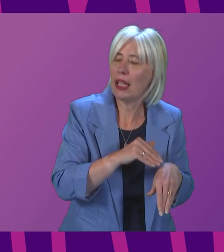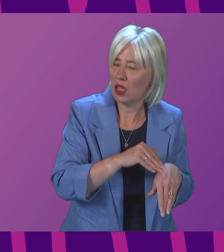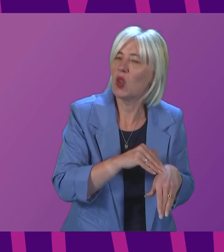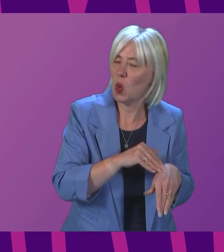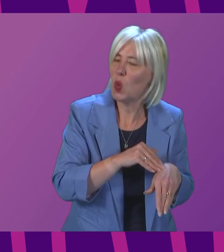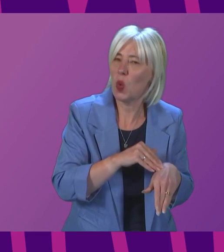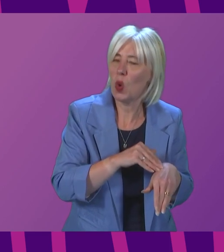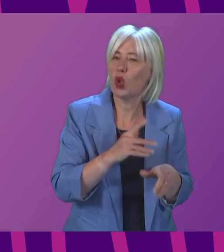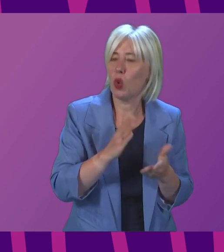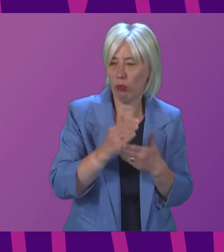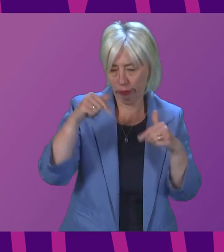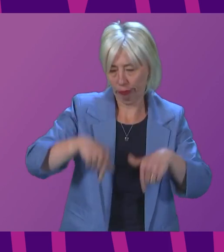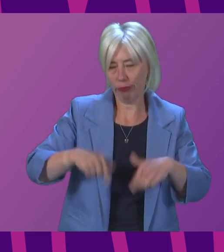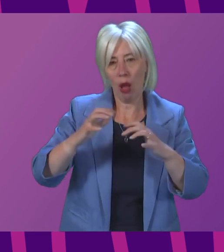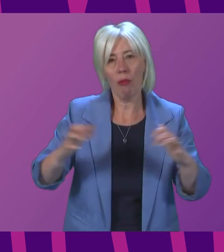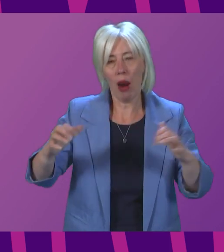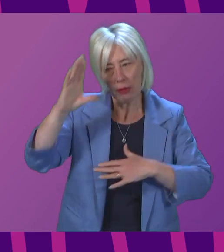We will keep Parliament updated as we get more detail.